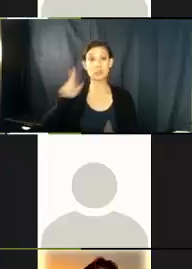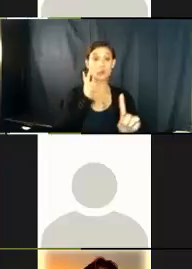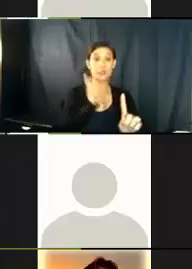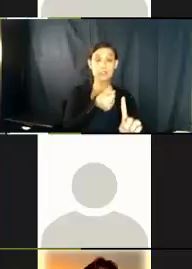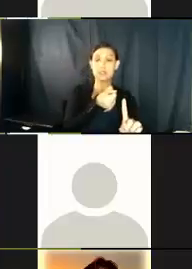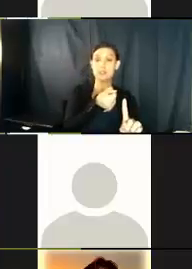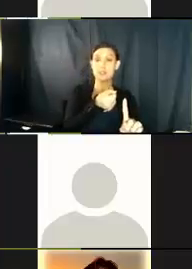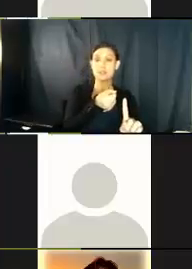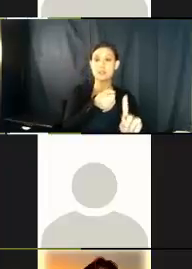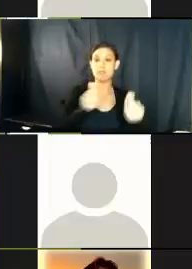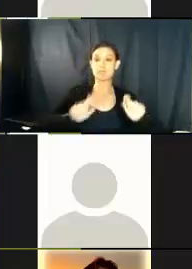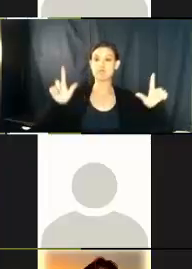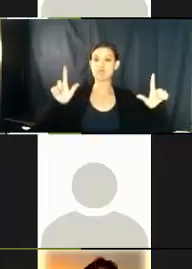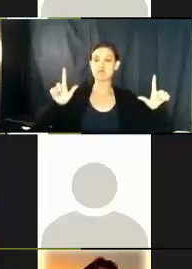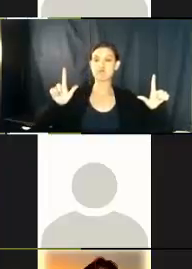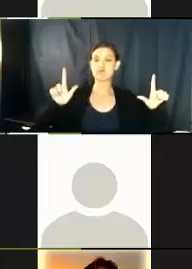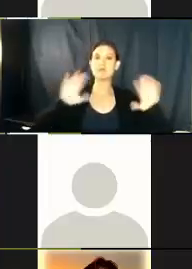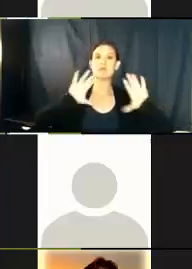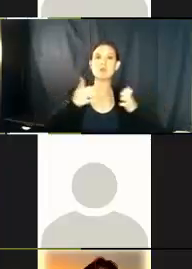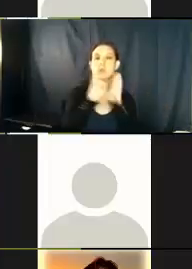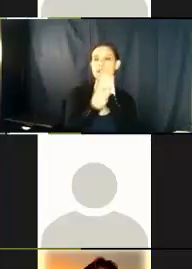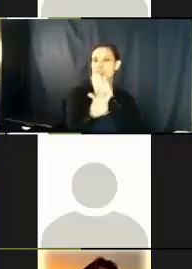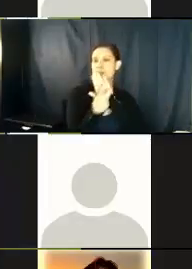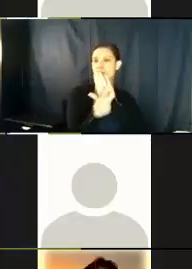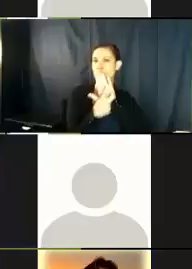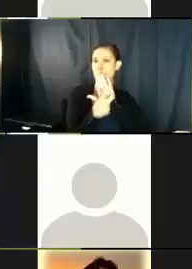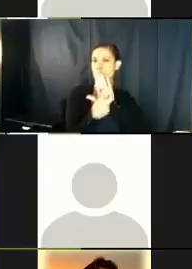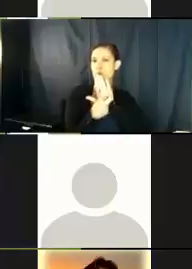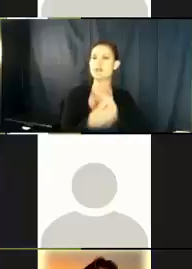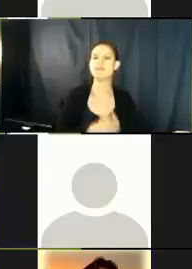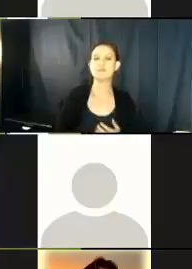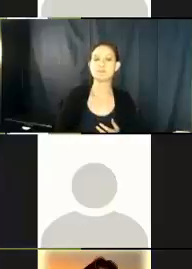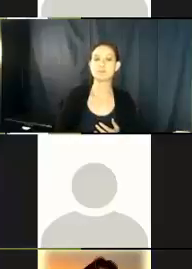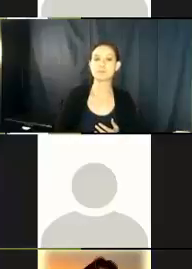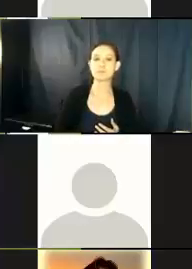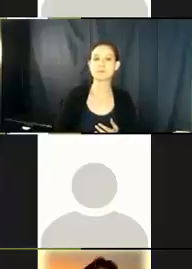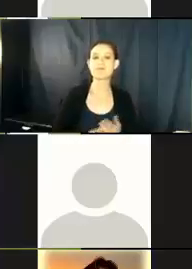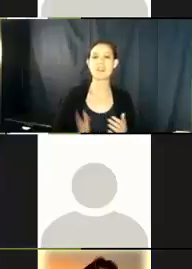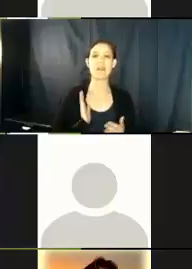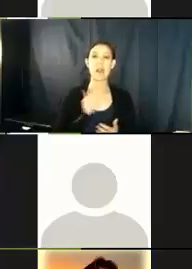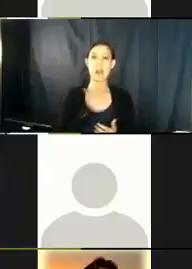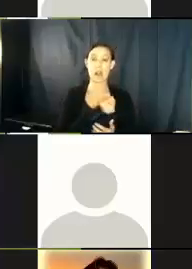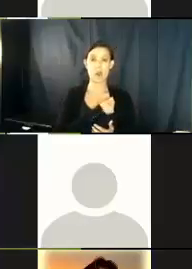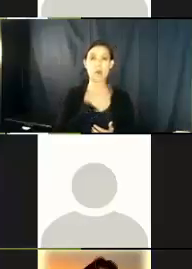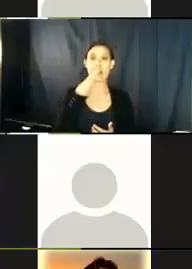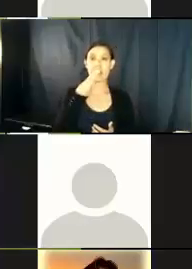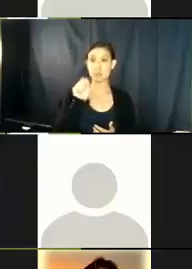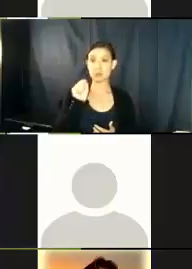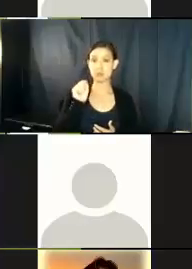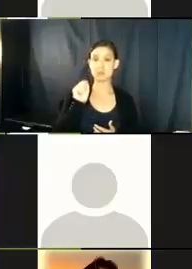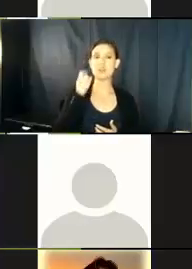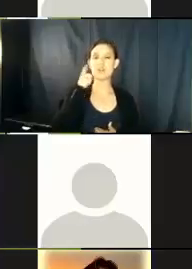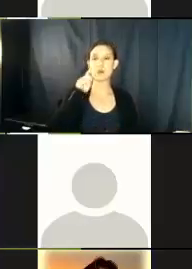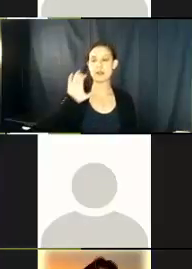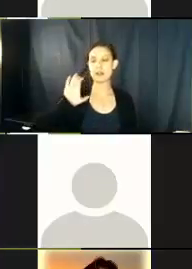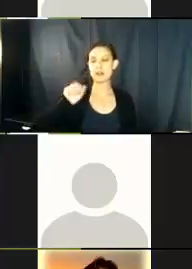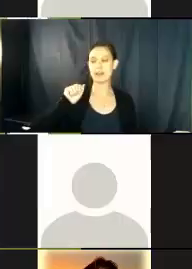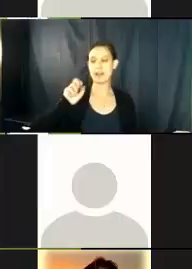that at any time and this is our high school instance of canvas.